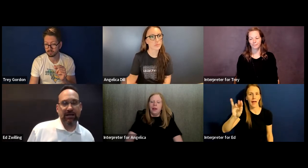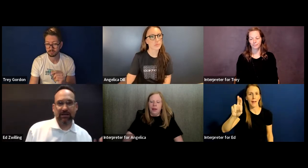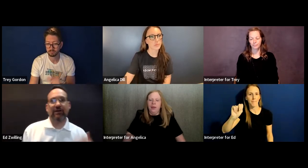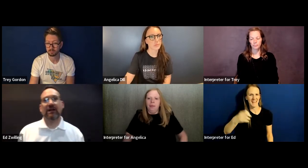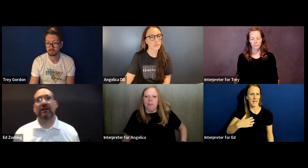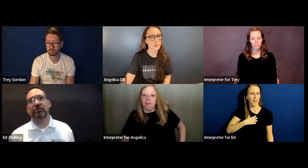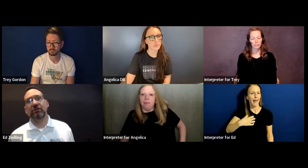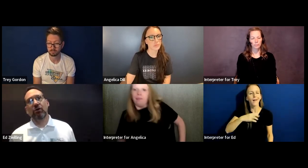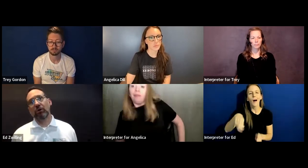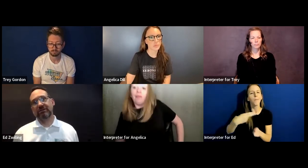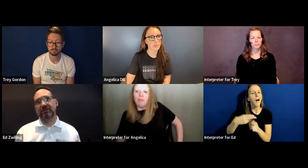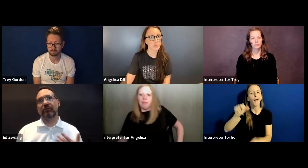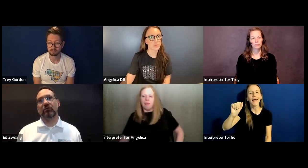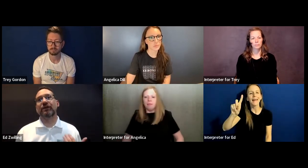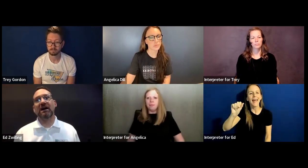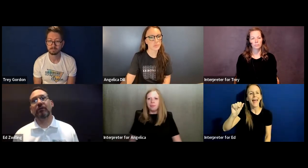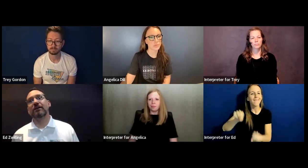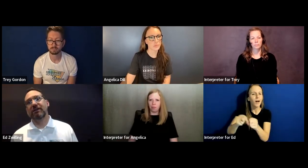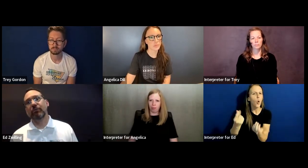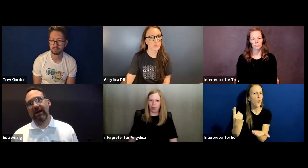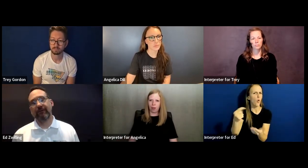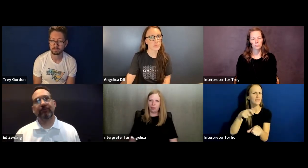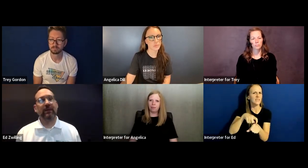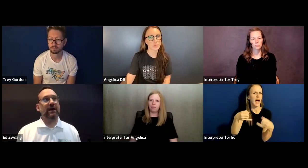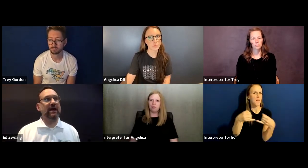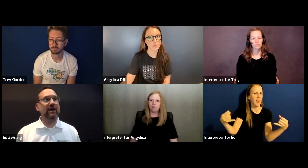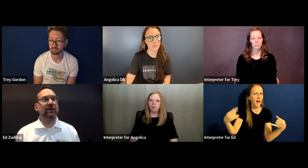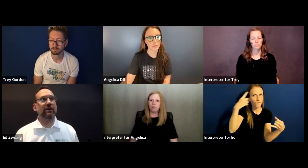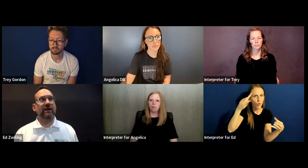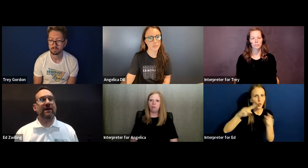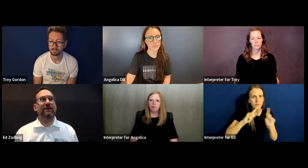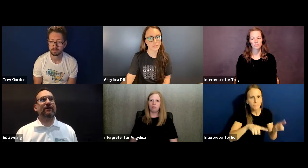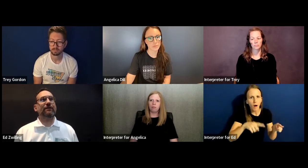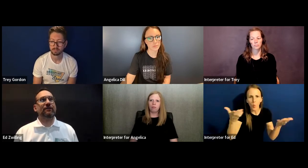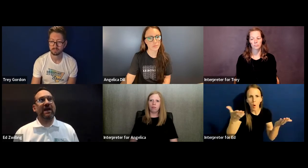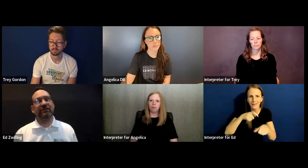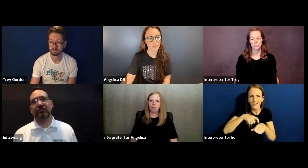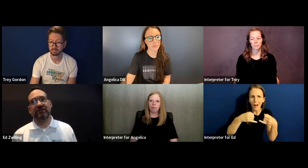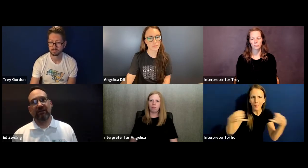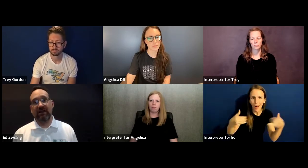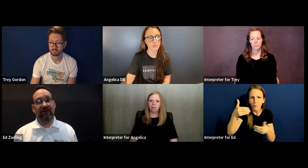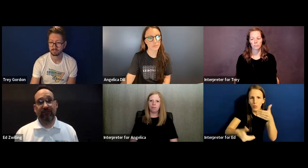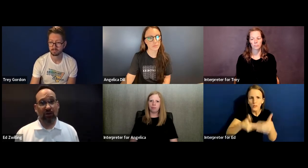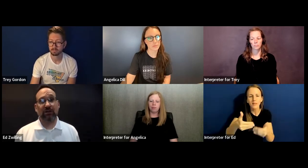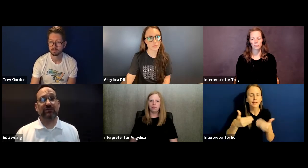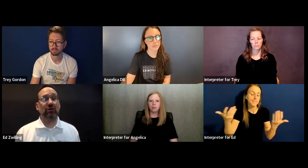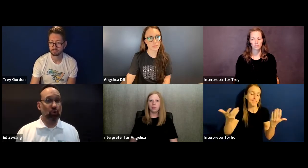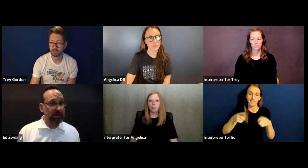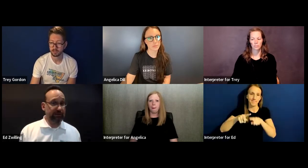ada violation what's the typical timeline to hear back and and that the answer is it varies greatly